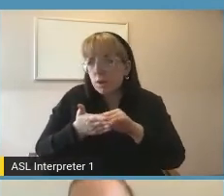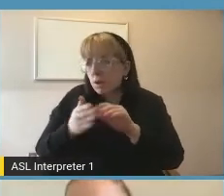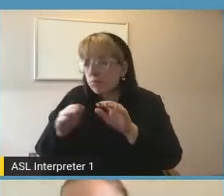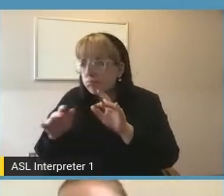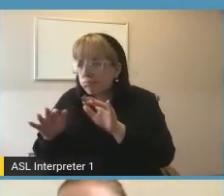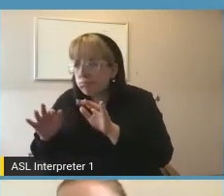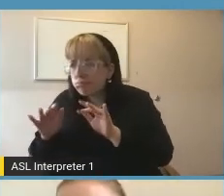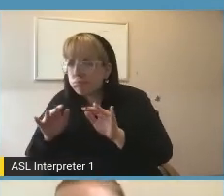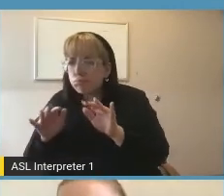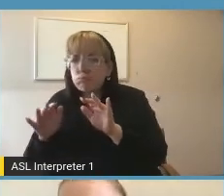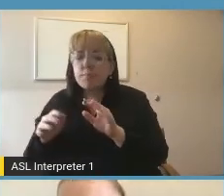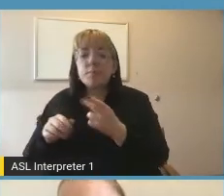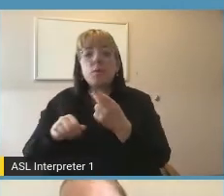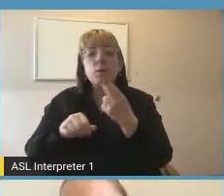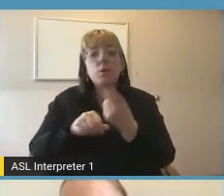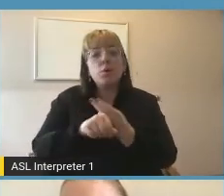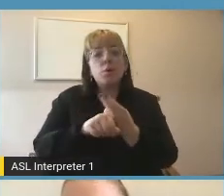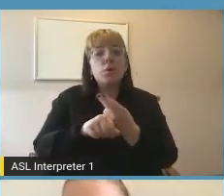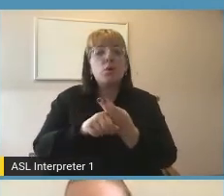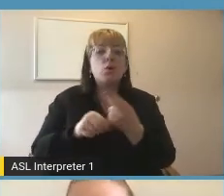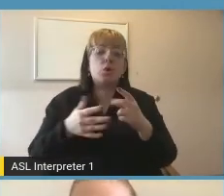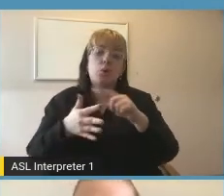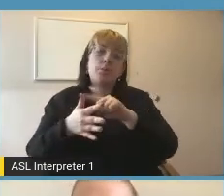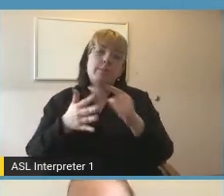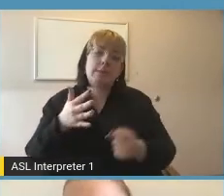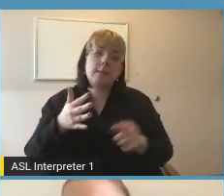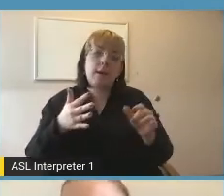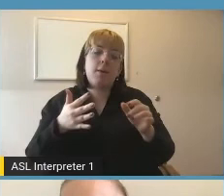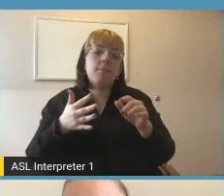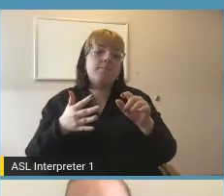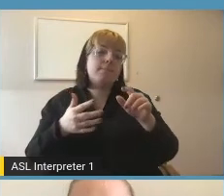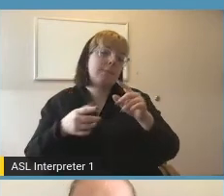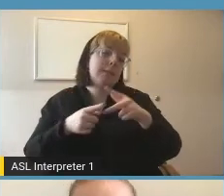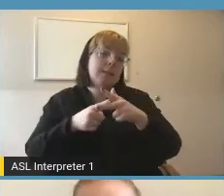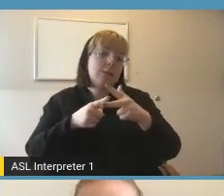use the same handful over and over and over again. So play around with it, get it where